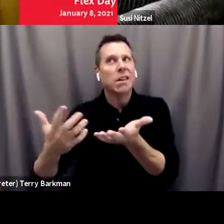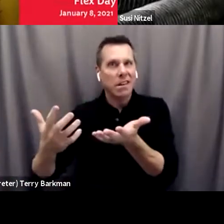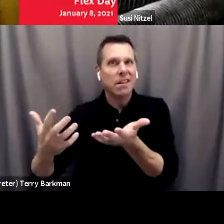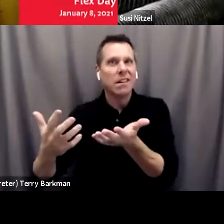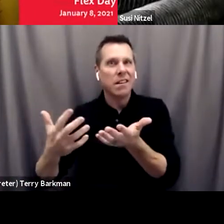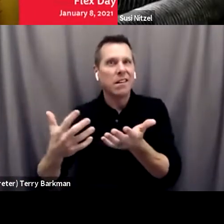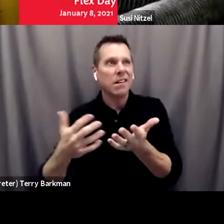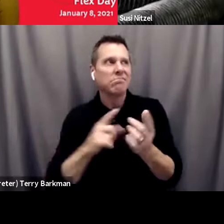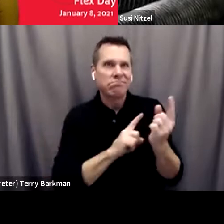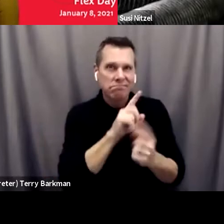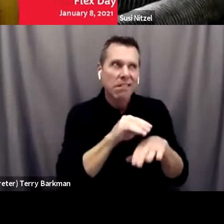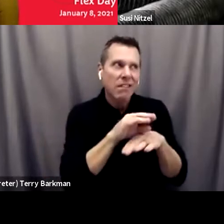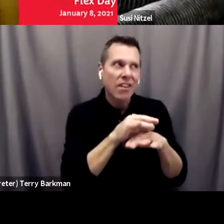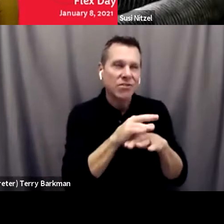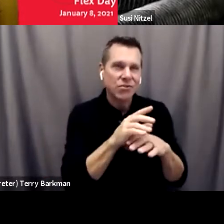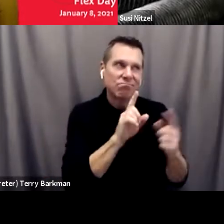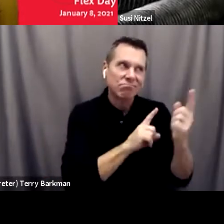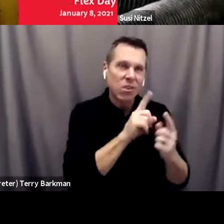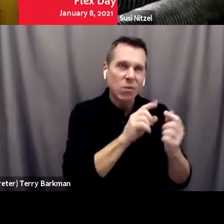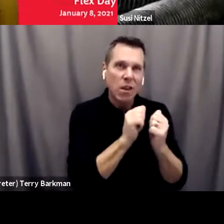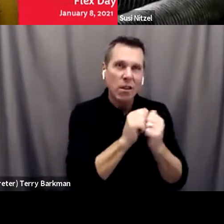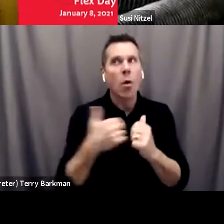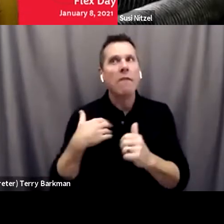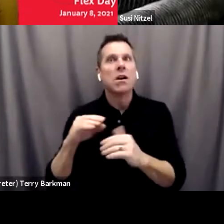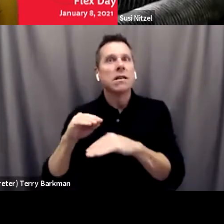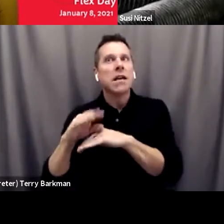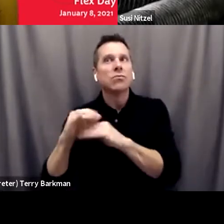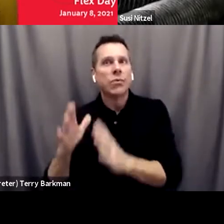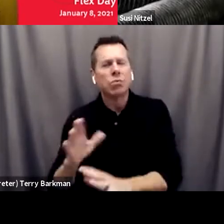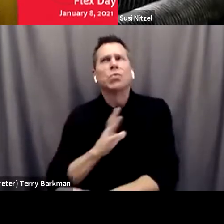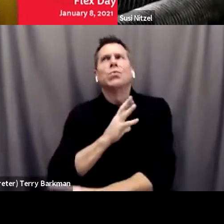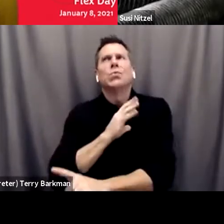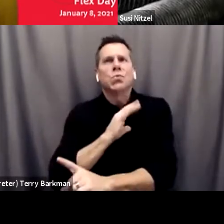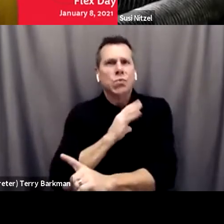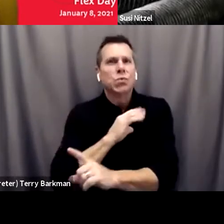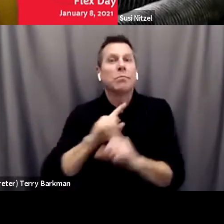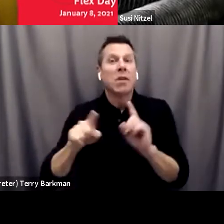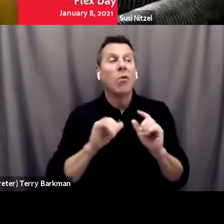counselors, to our students. I know, we have counselors, we have great counselors in our division, but we have students constantly